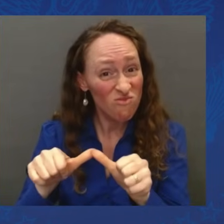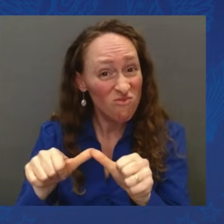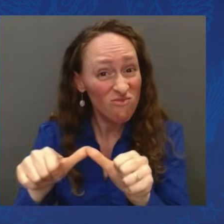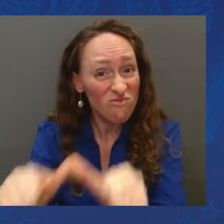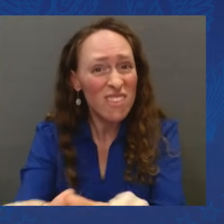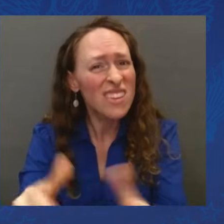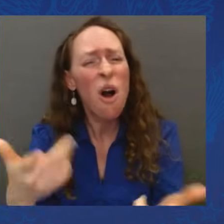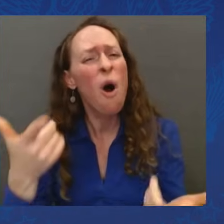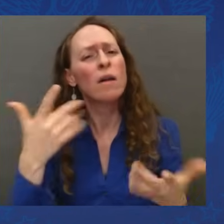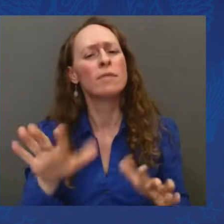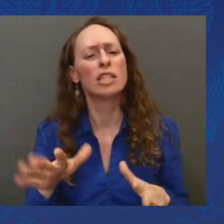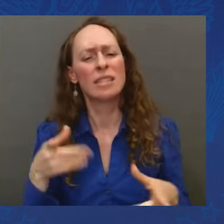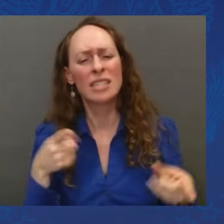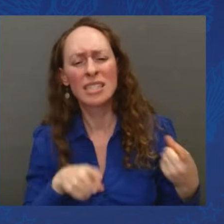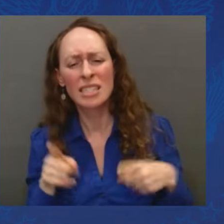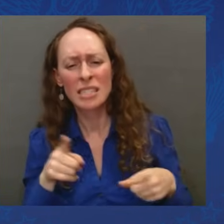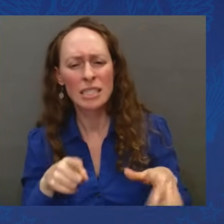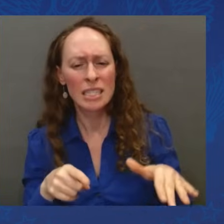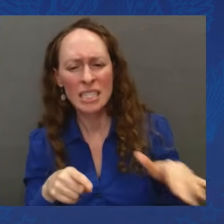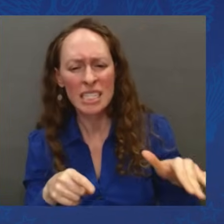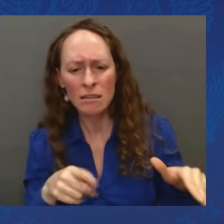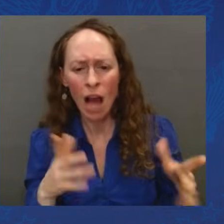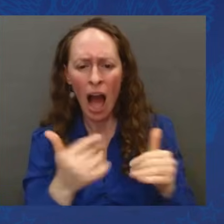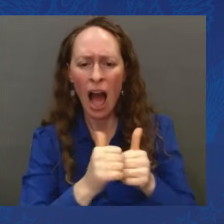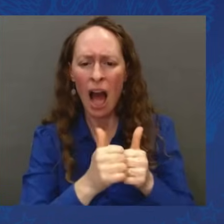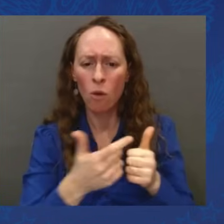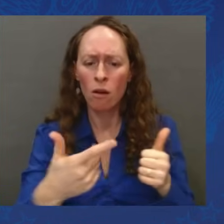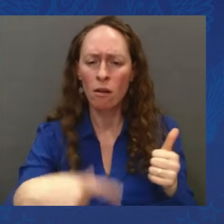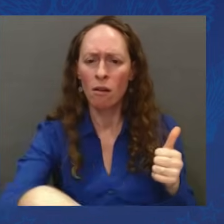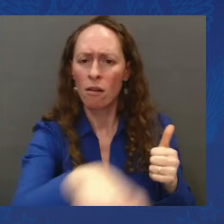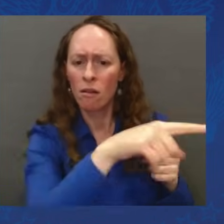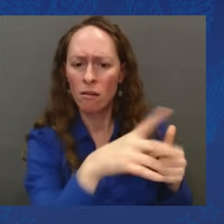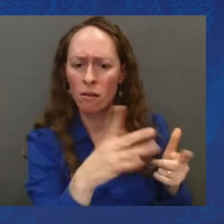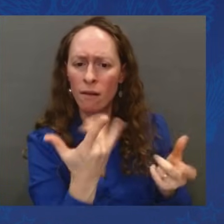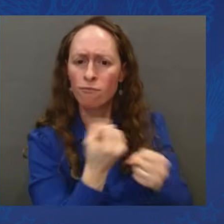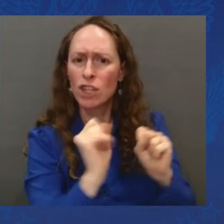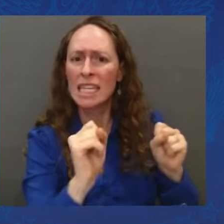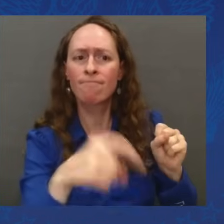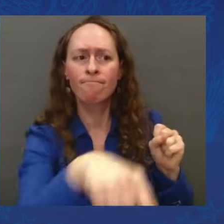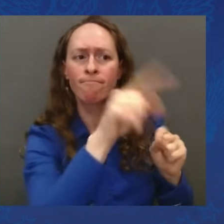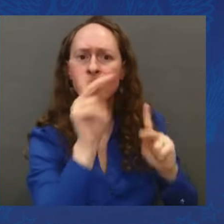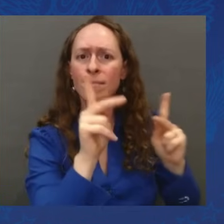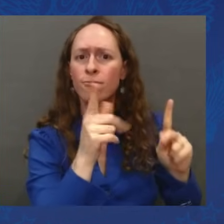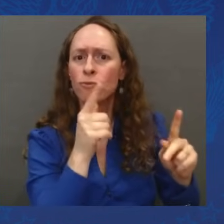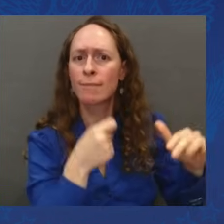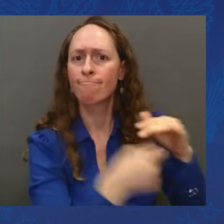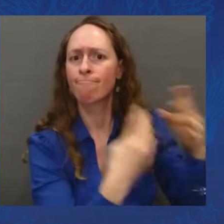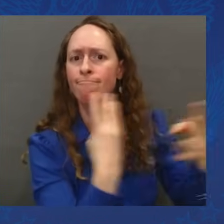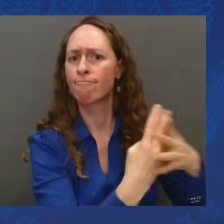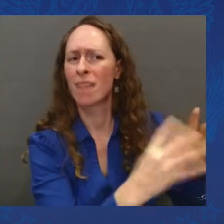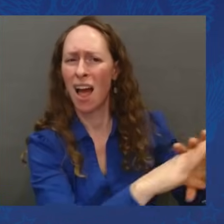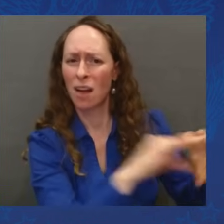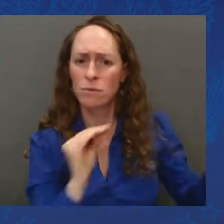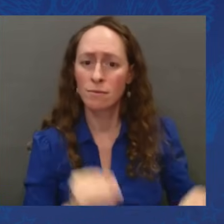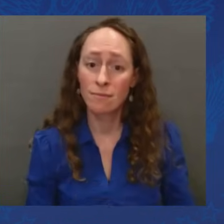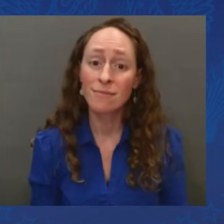The President: Yes, no -- working backwards forward. Look, I have been deeply involved